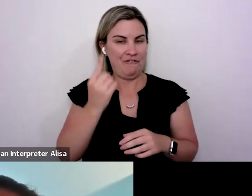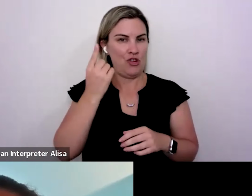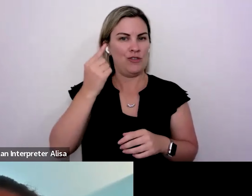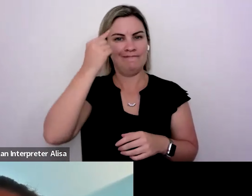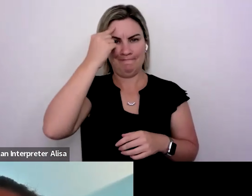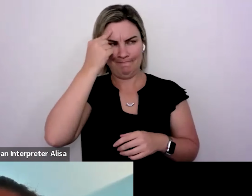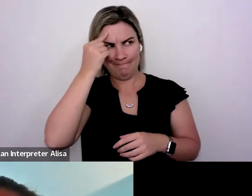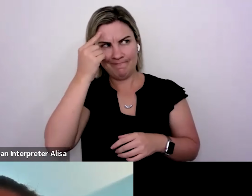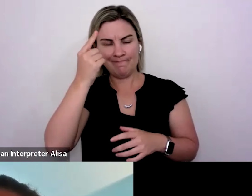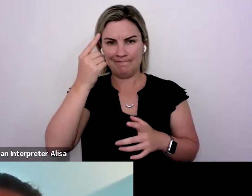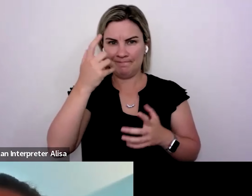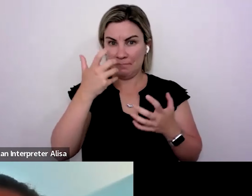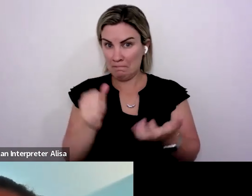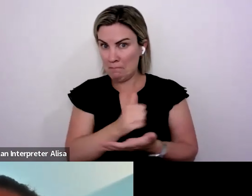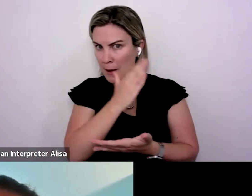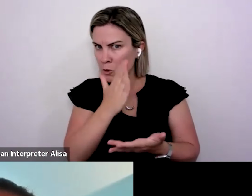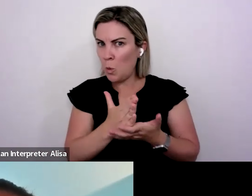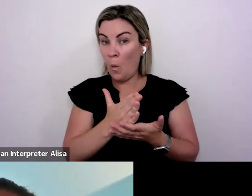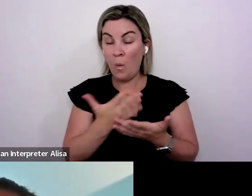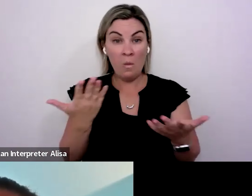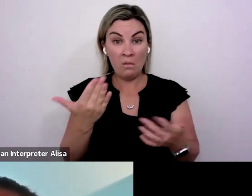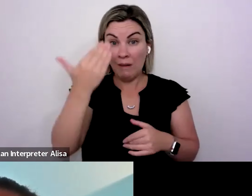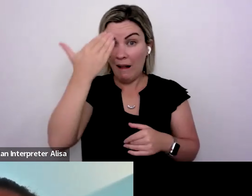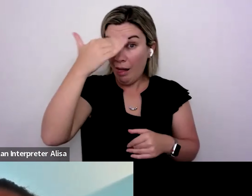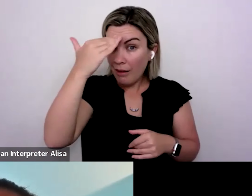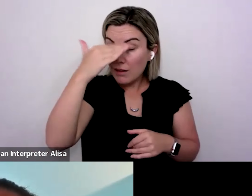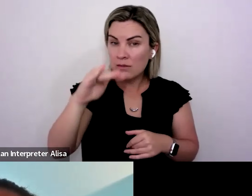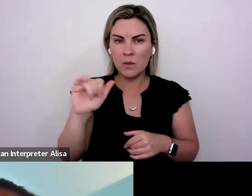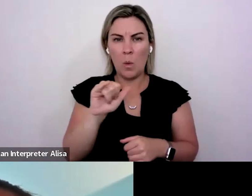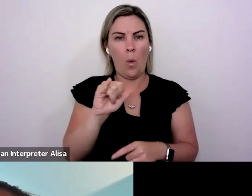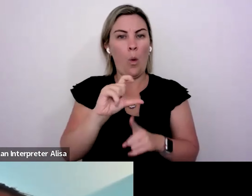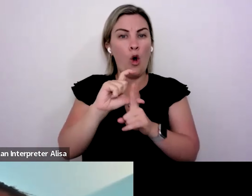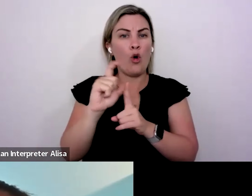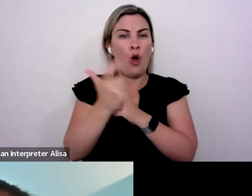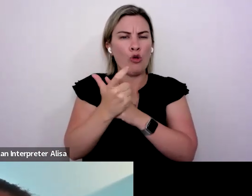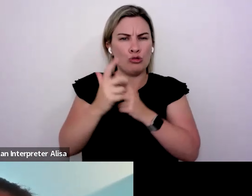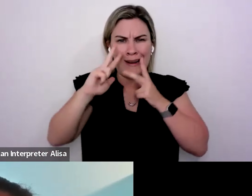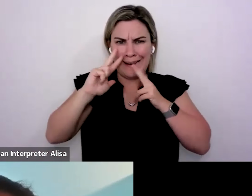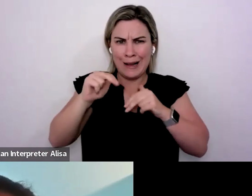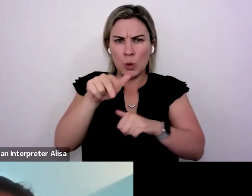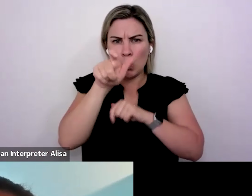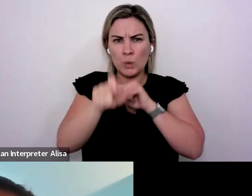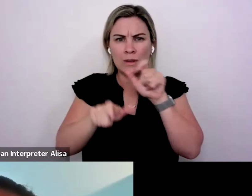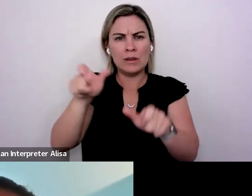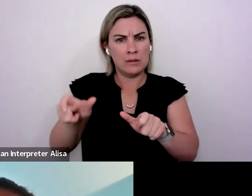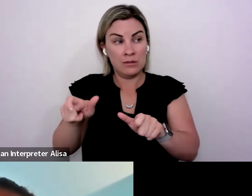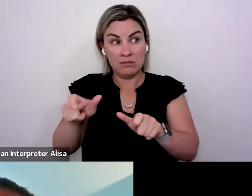the sort of Elders or cultural custodians are really happy with the idea that you're going with.